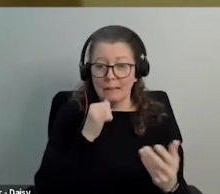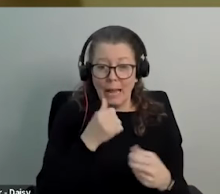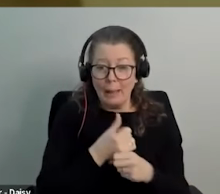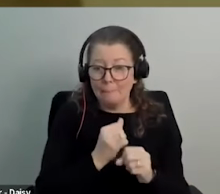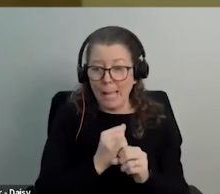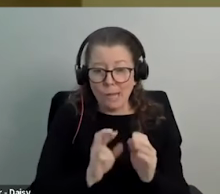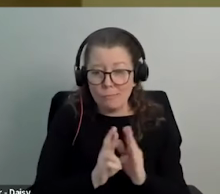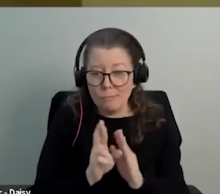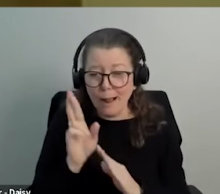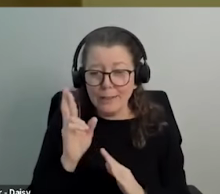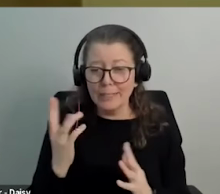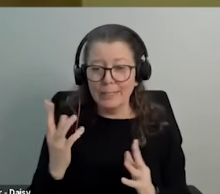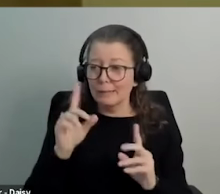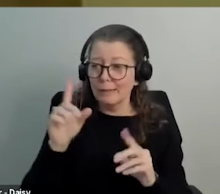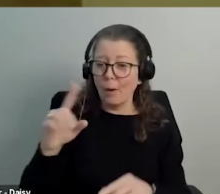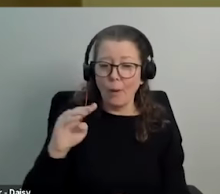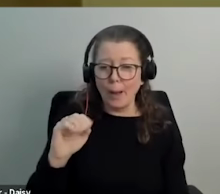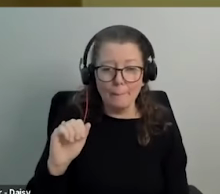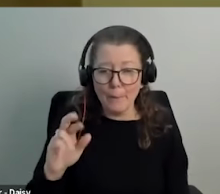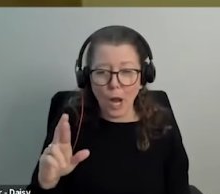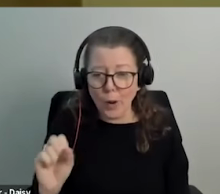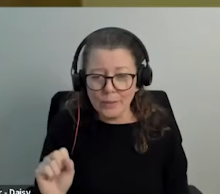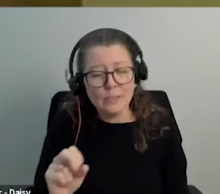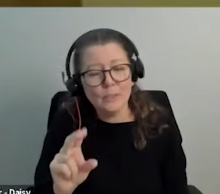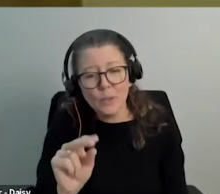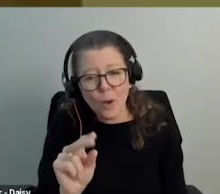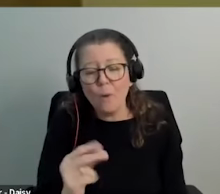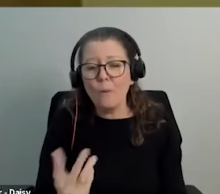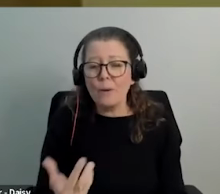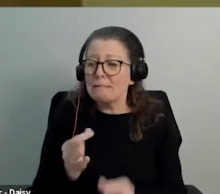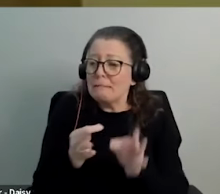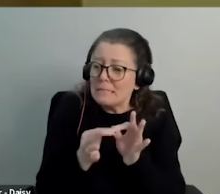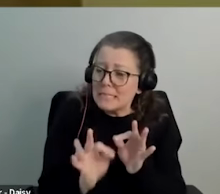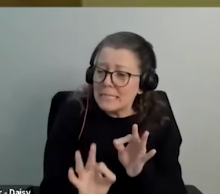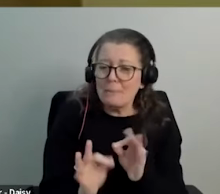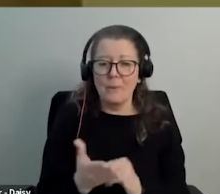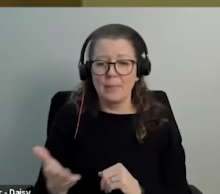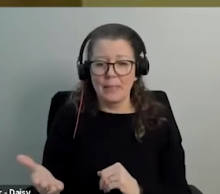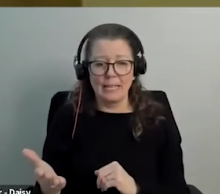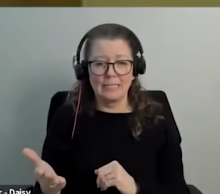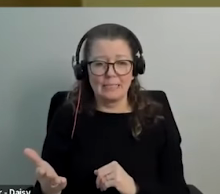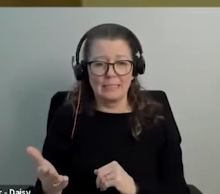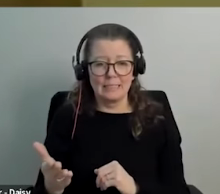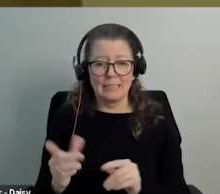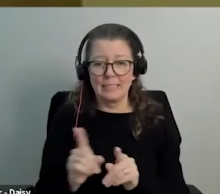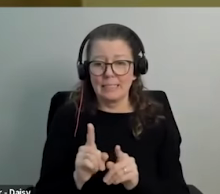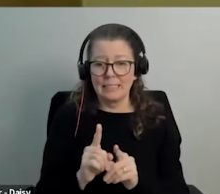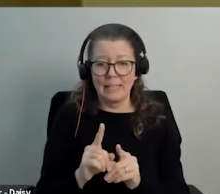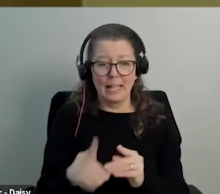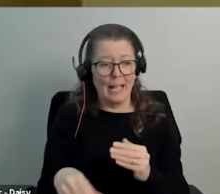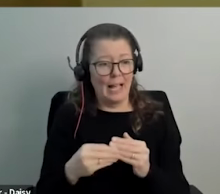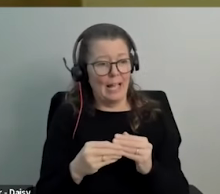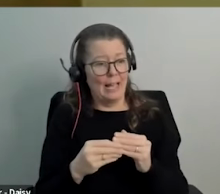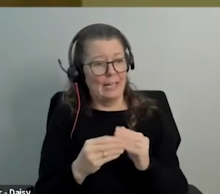and you know, go to Mars, right? I mean, there's some things that we do that are pretty simple. I mean, simple things like all text on an image, you know,